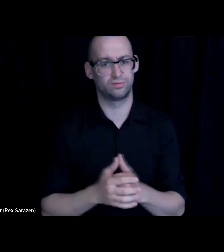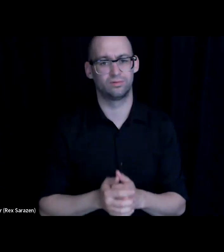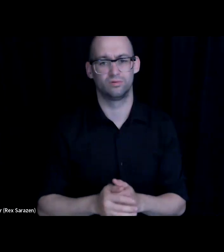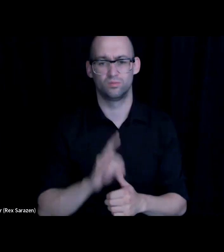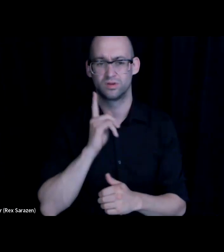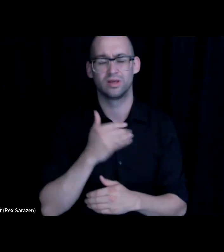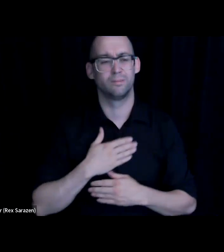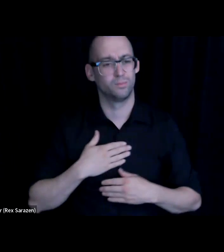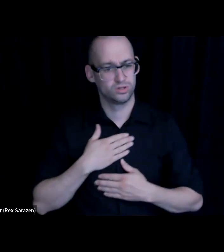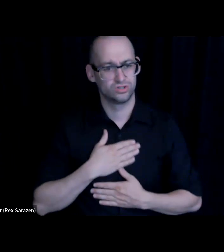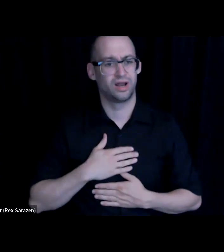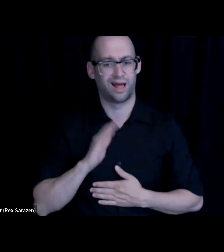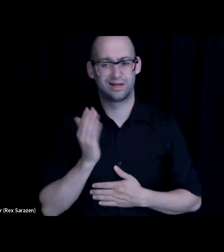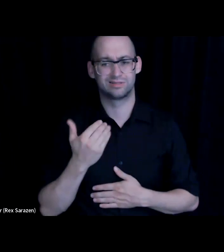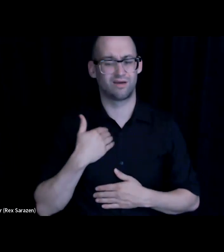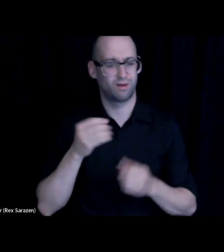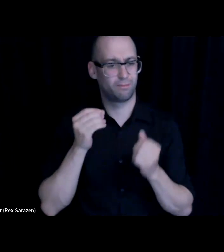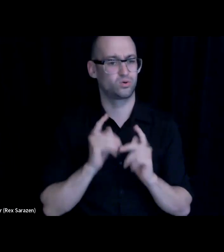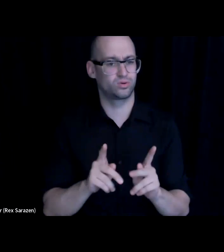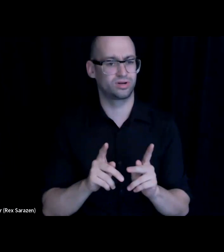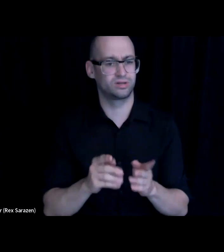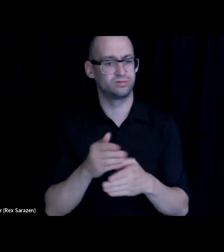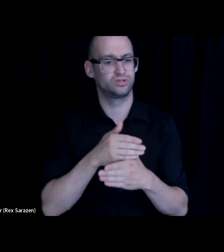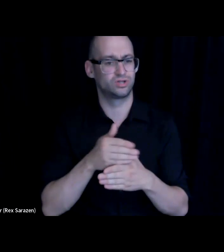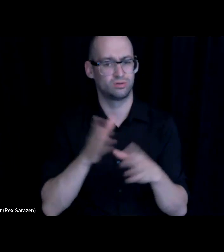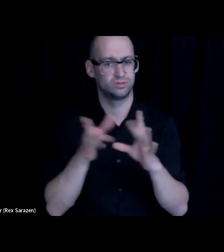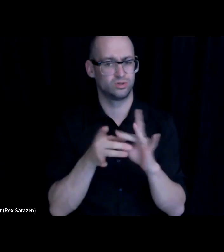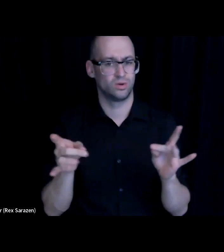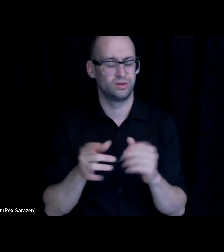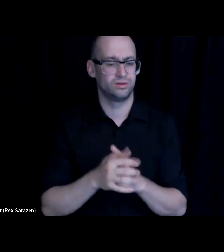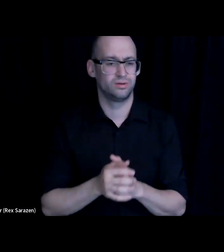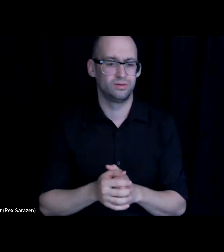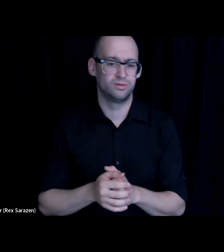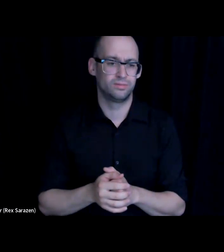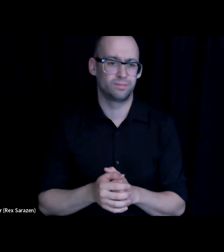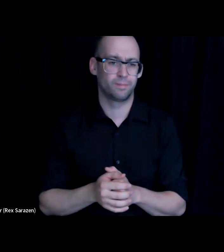us having the opportunity to share your our story. So in Pearl county we serve about 36,000